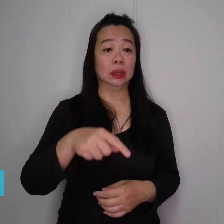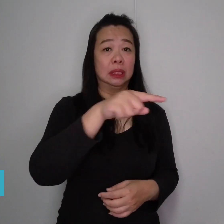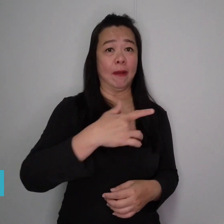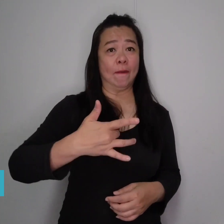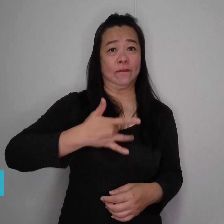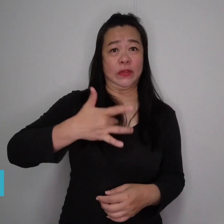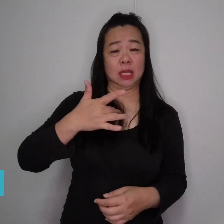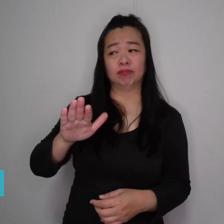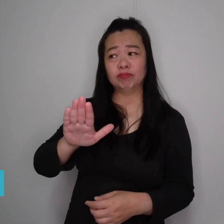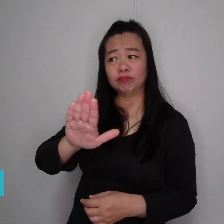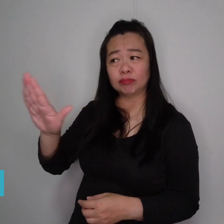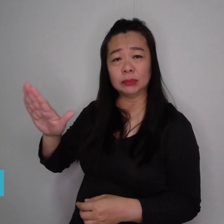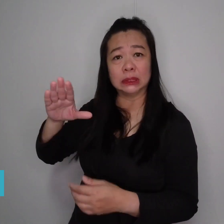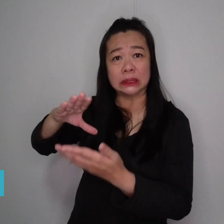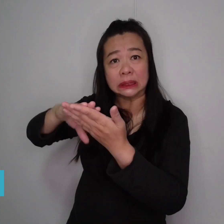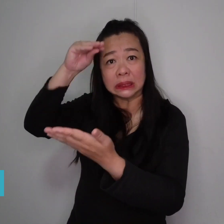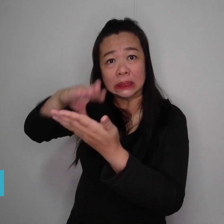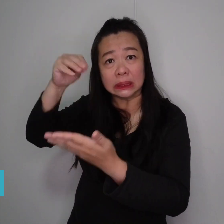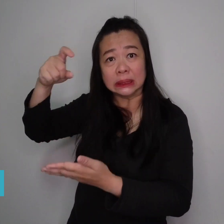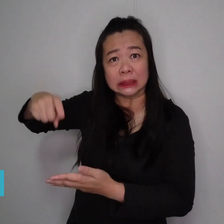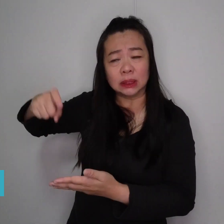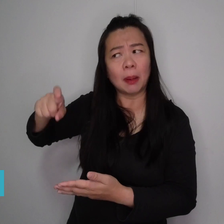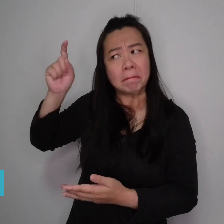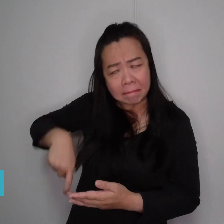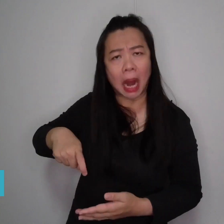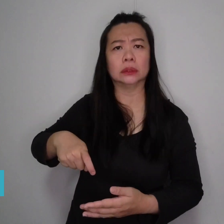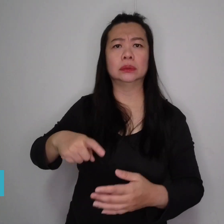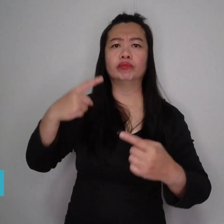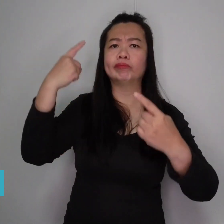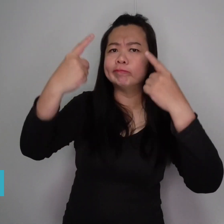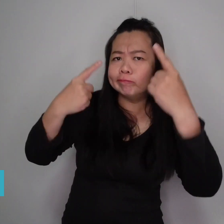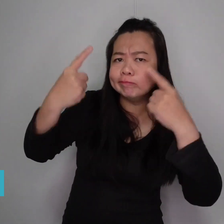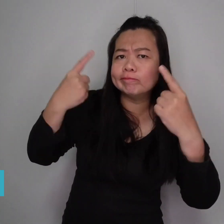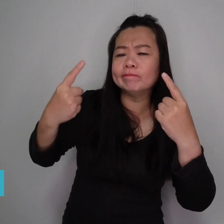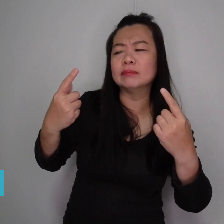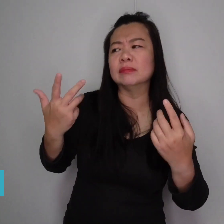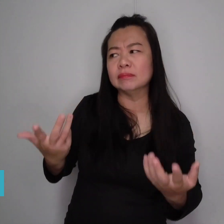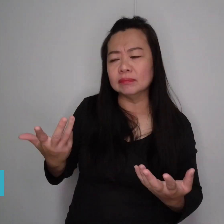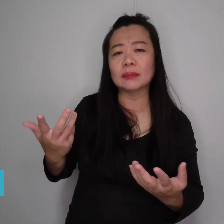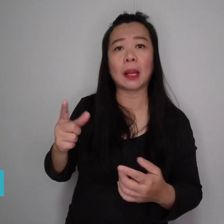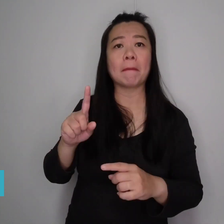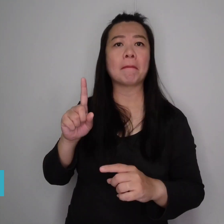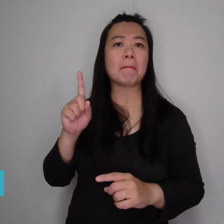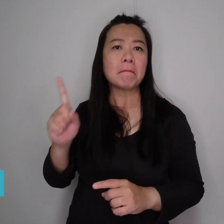that their struggles should be considered in order